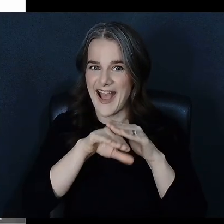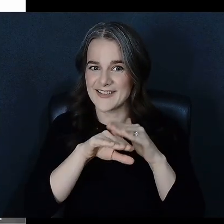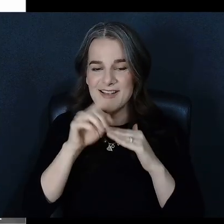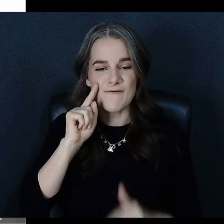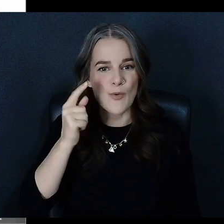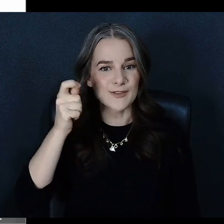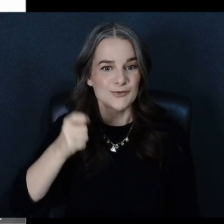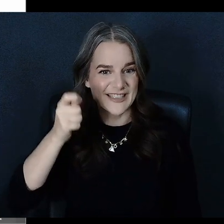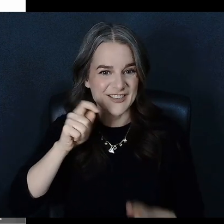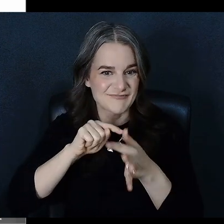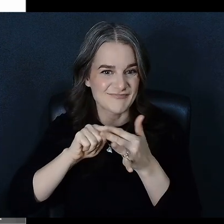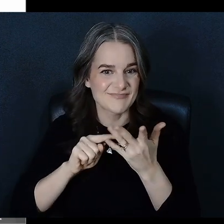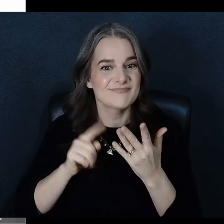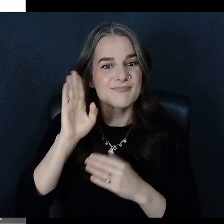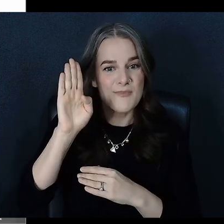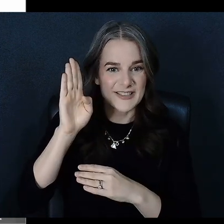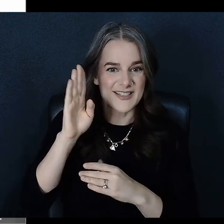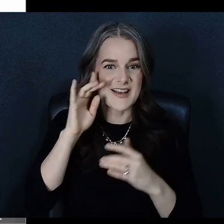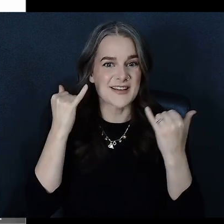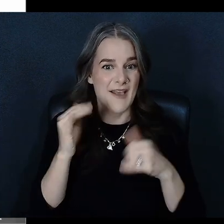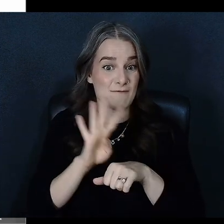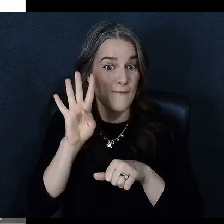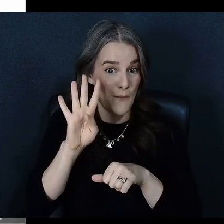This is the last session of our current series, which